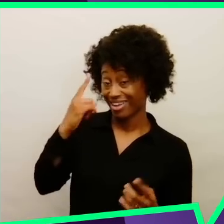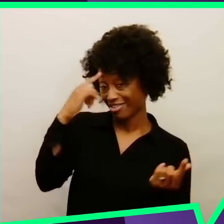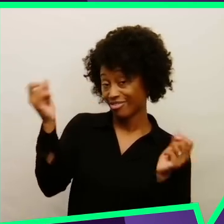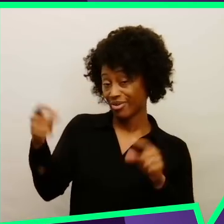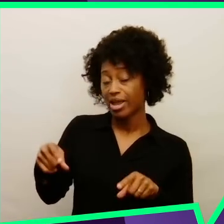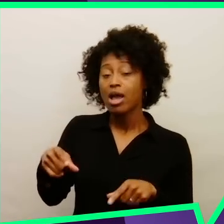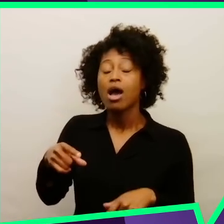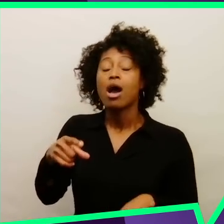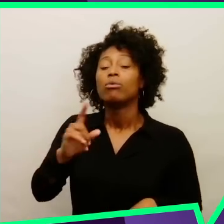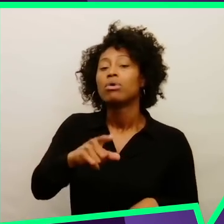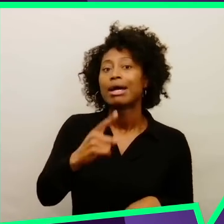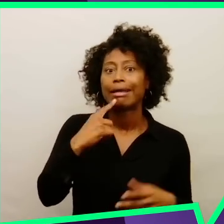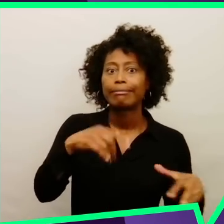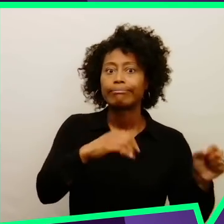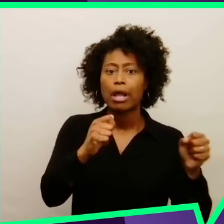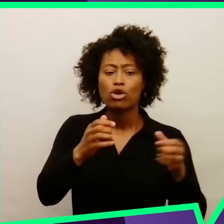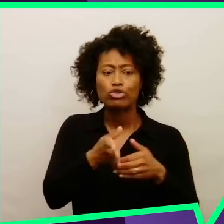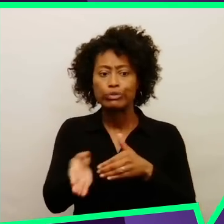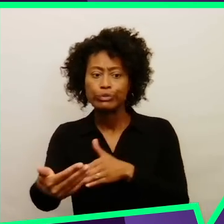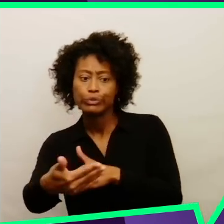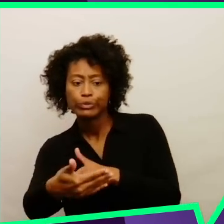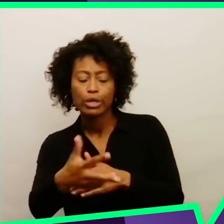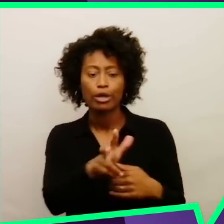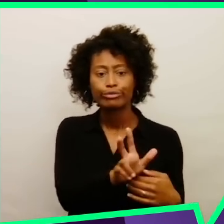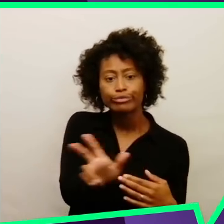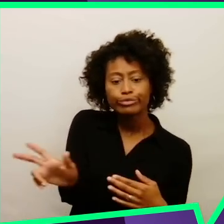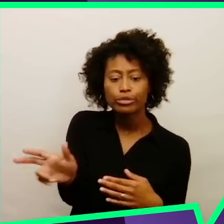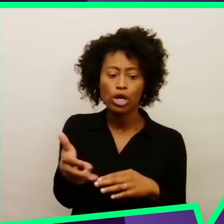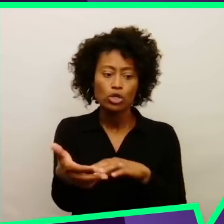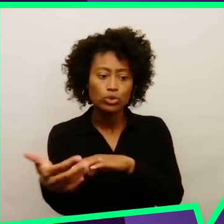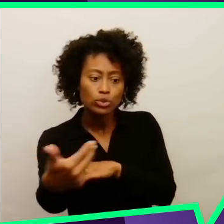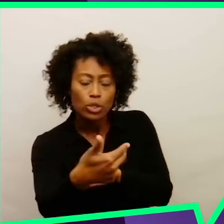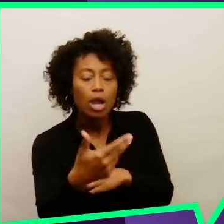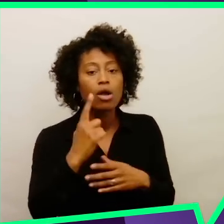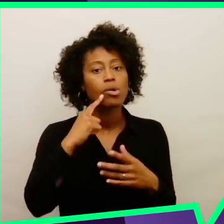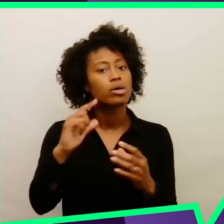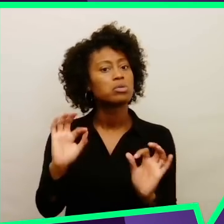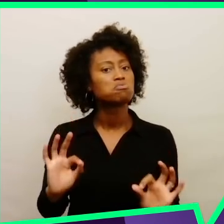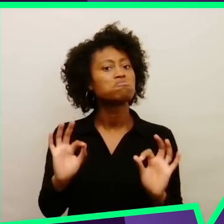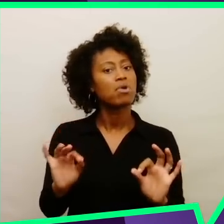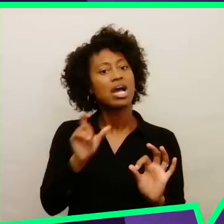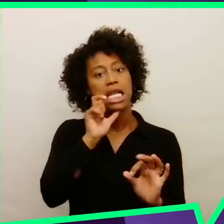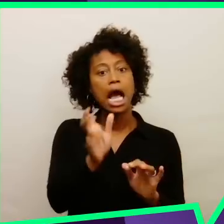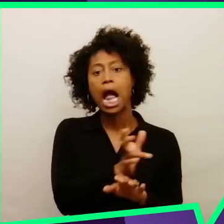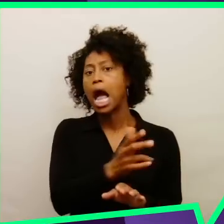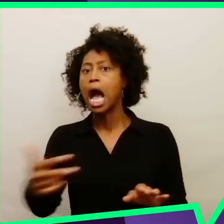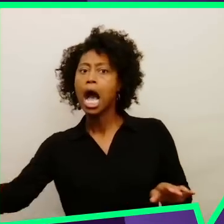is that he's taking those curves very well. He is really doing a great job hugging those curves.